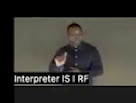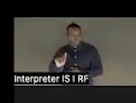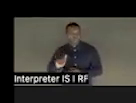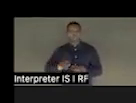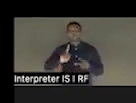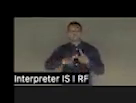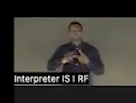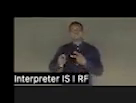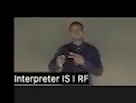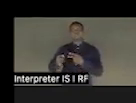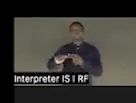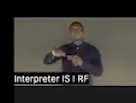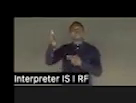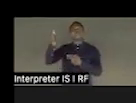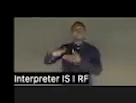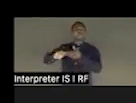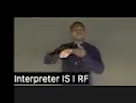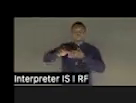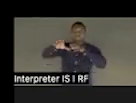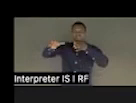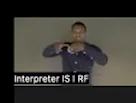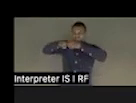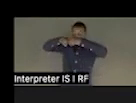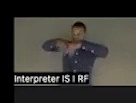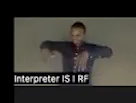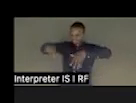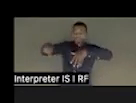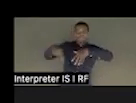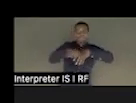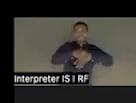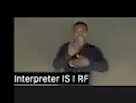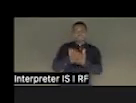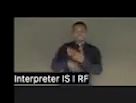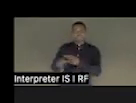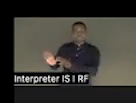in Slovenia and the National Council of Disability Organizations in Slovenia,